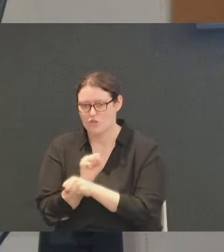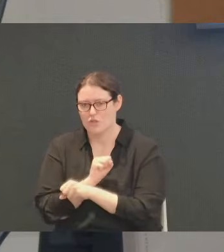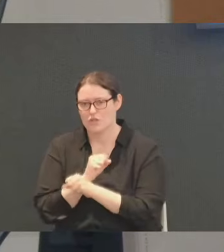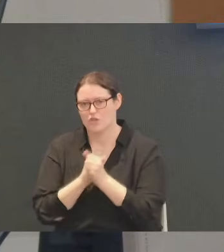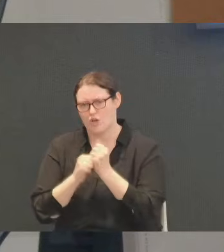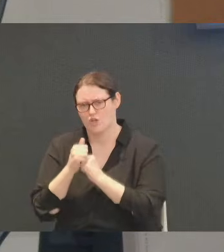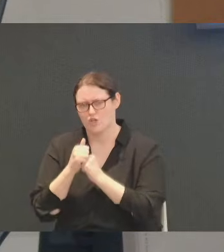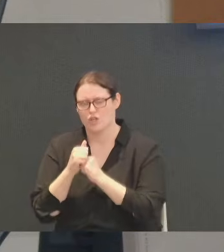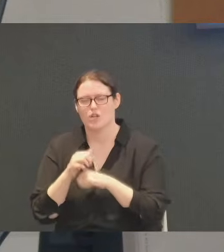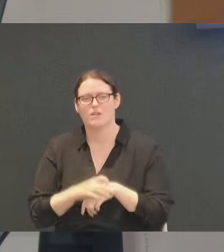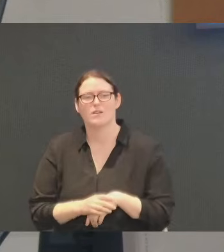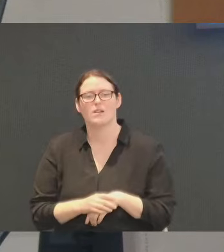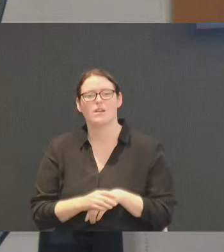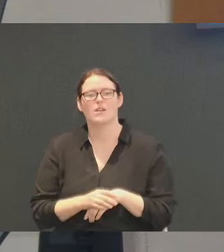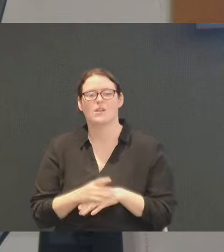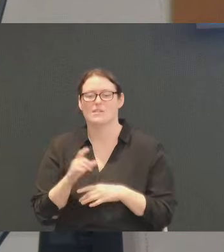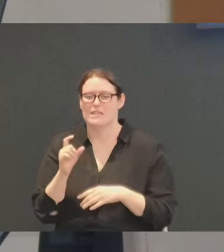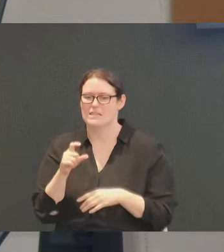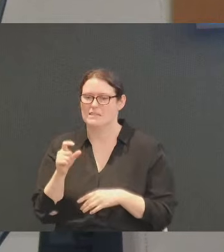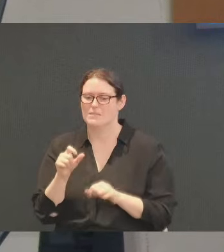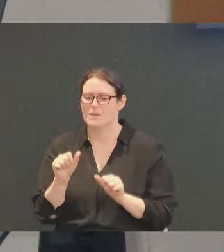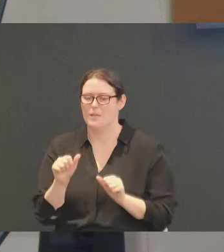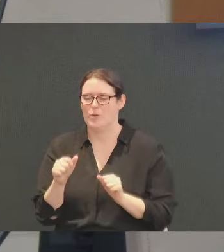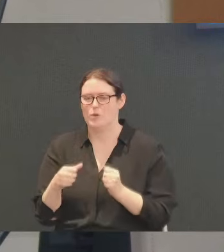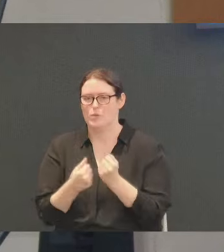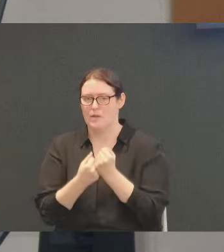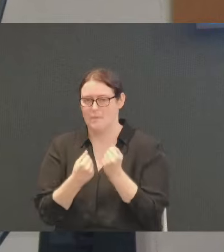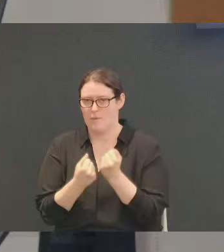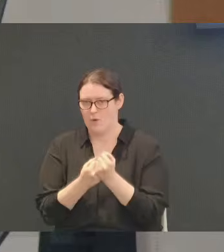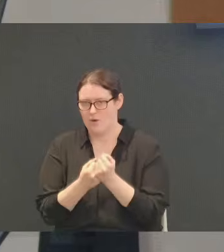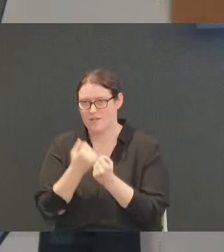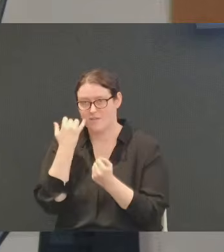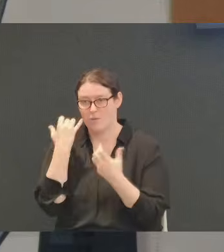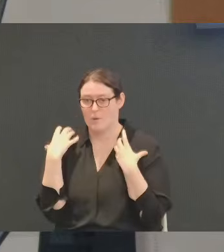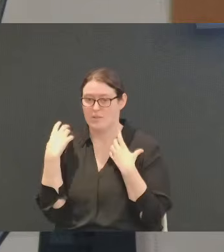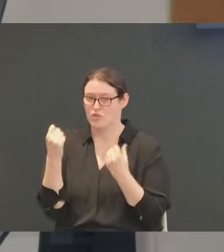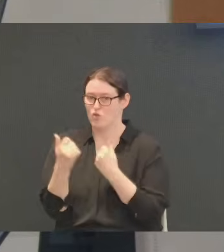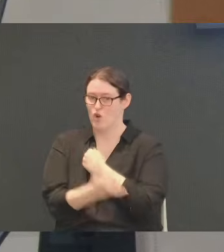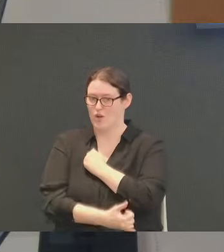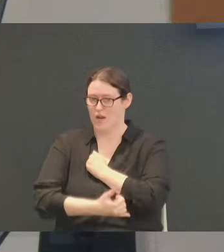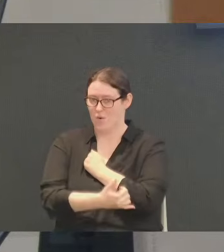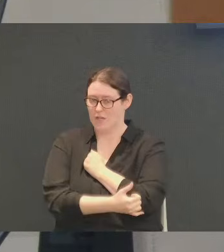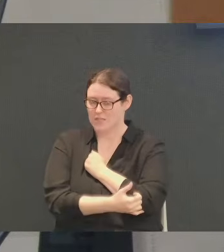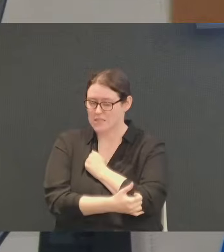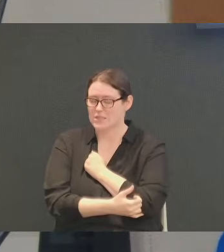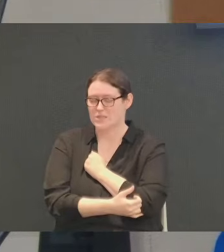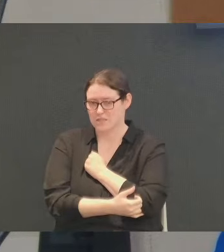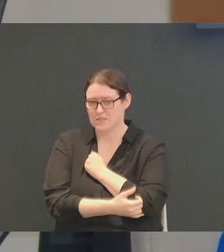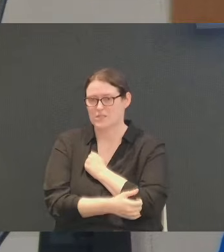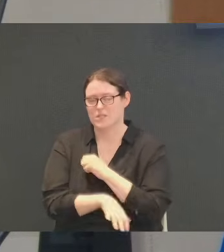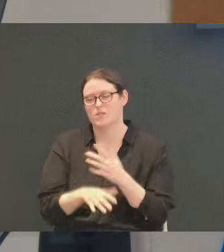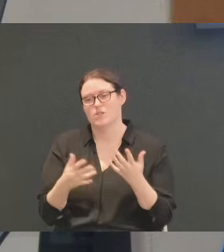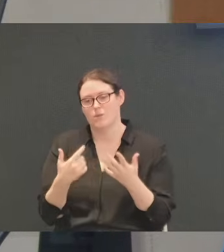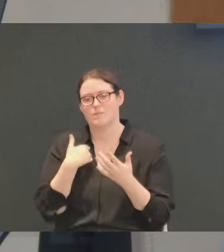need to be able to support if we're going to be a strong county. So I'm happy to support this